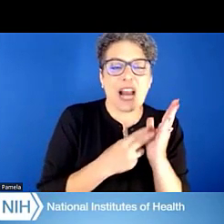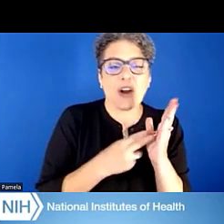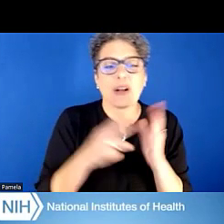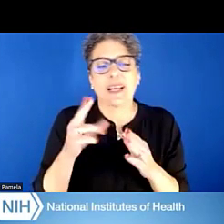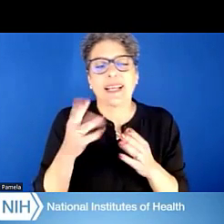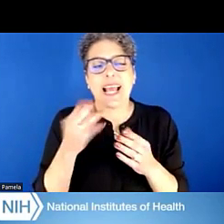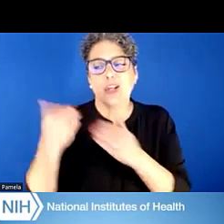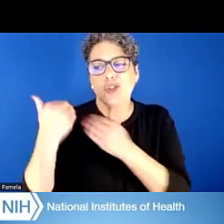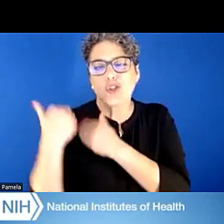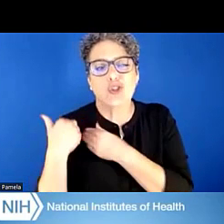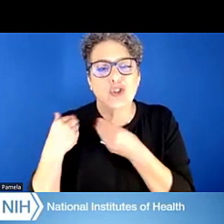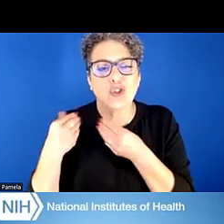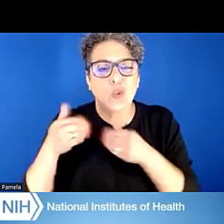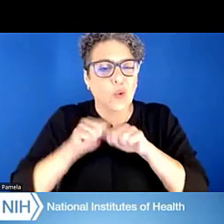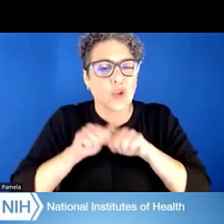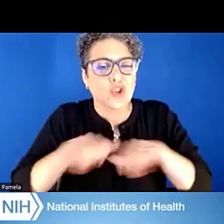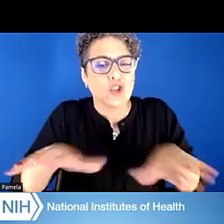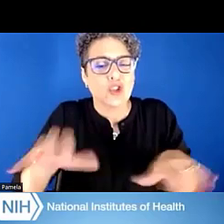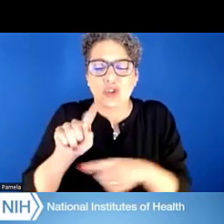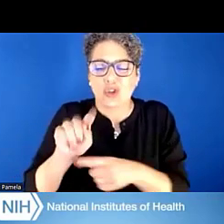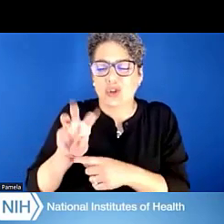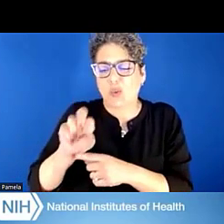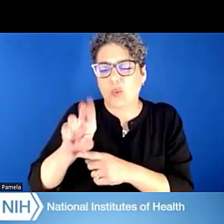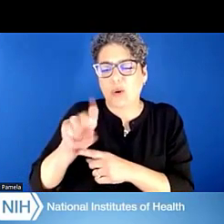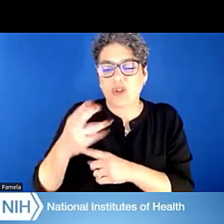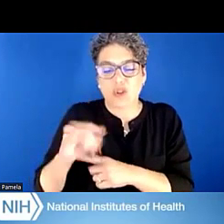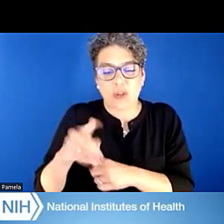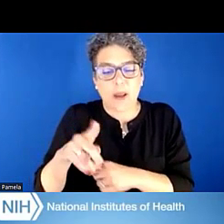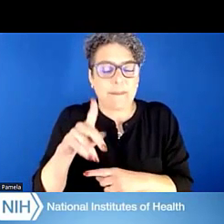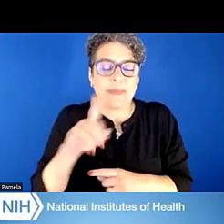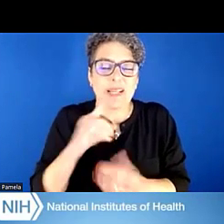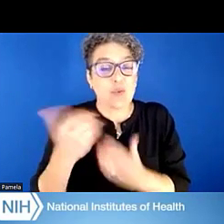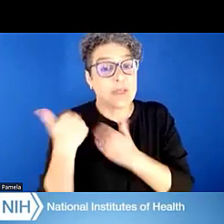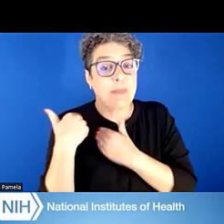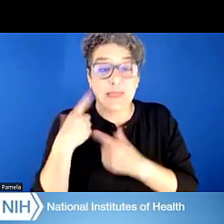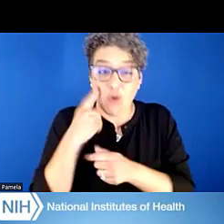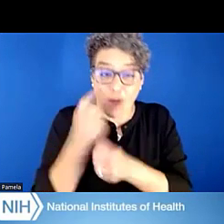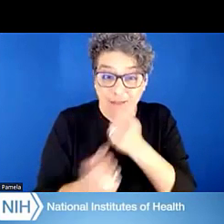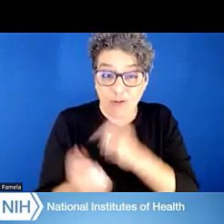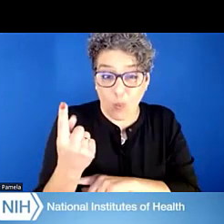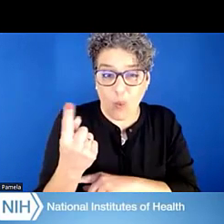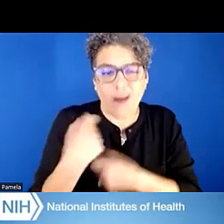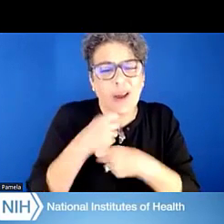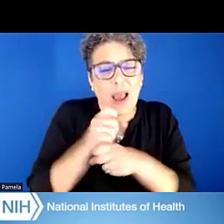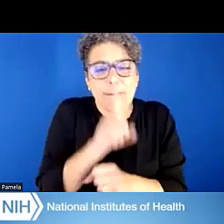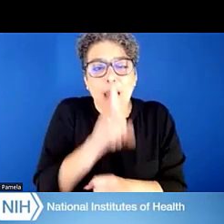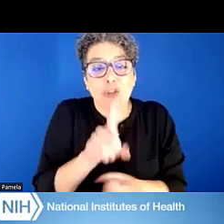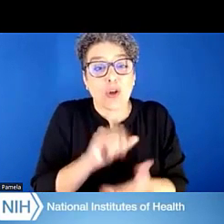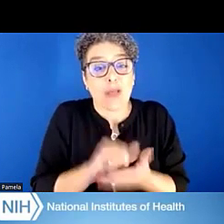is really everyone's responsibility, so we all have a responsibility to ensure that research is done with integrity.